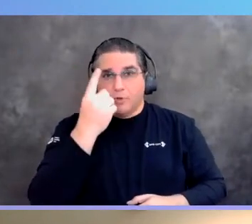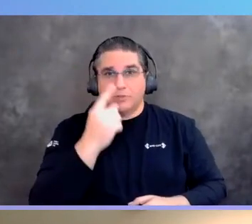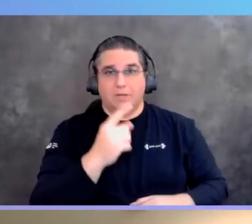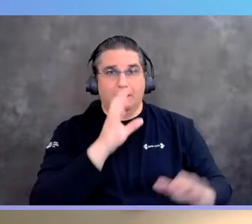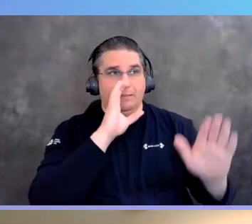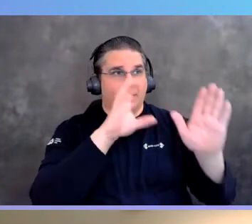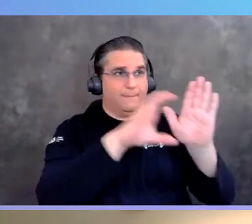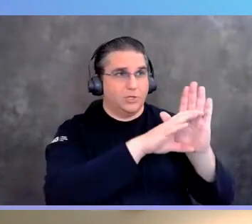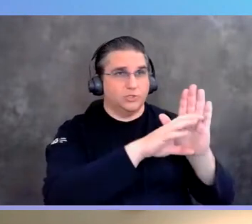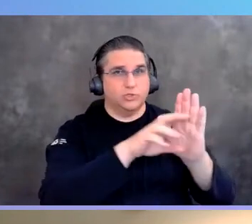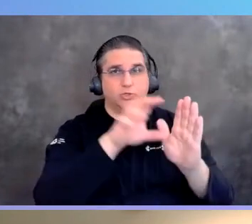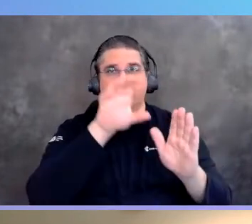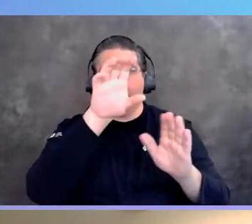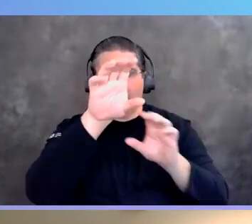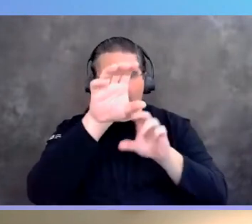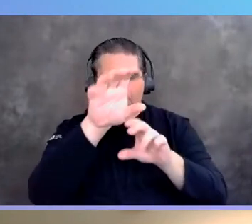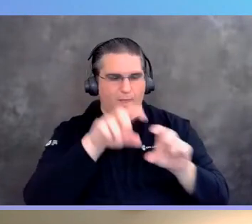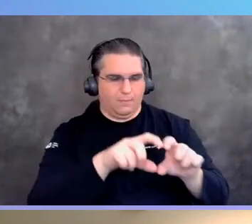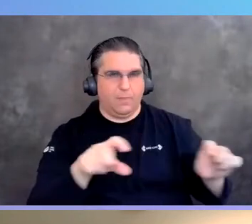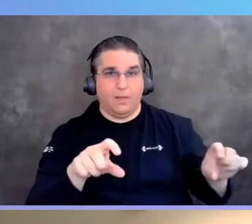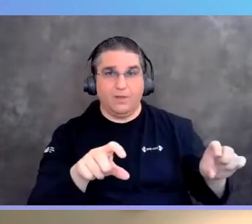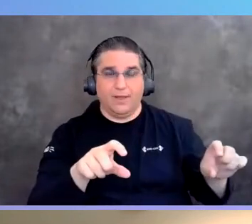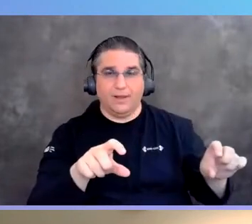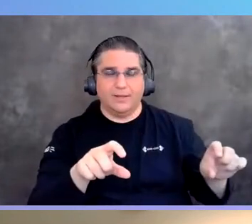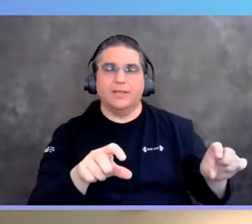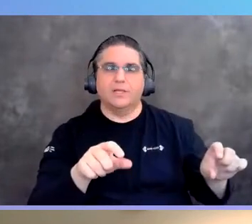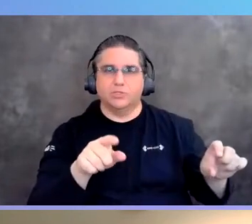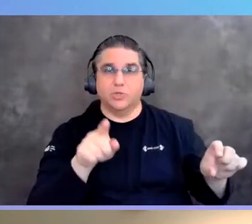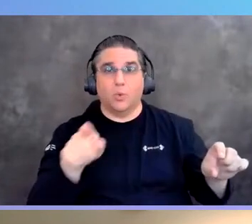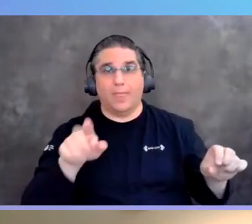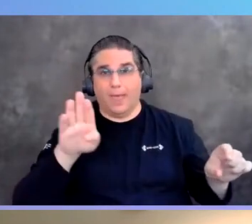because a description of the image, uh, in the blog, uh,